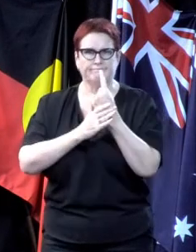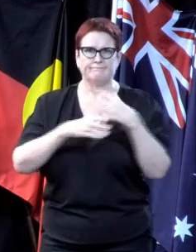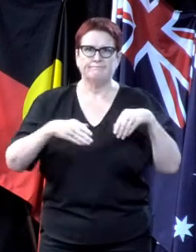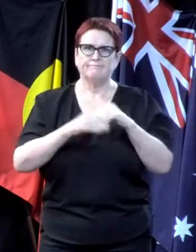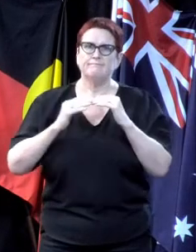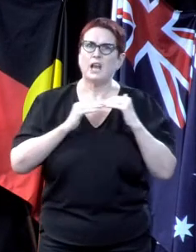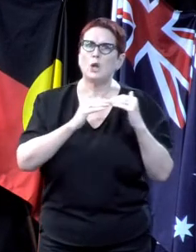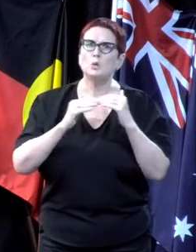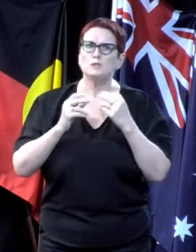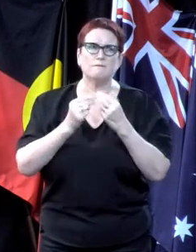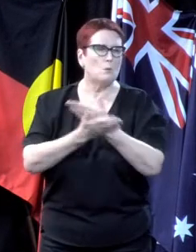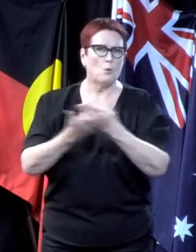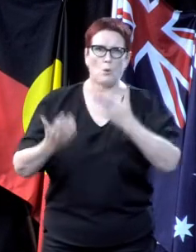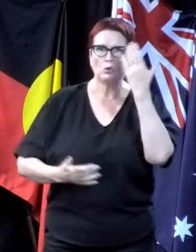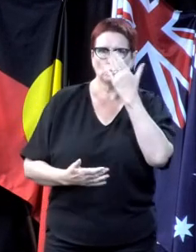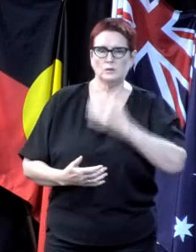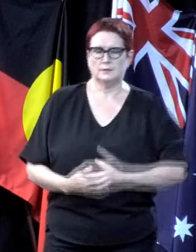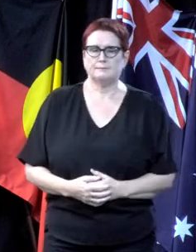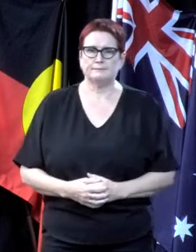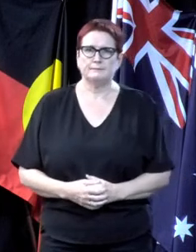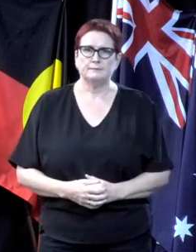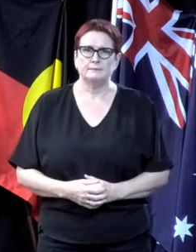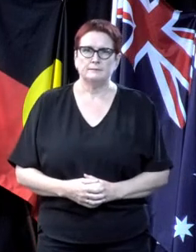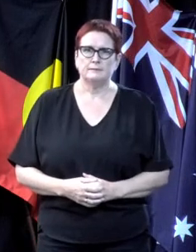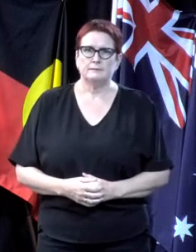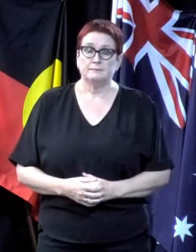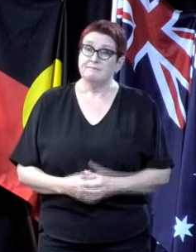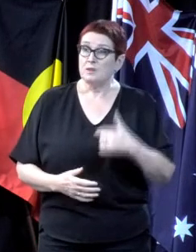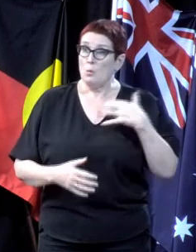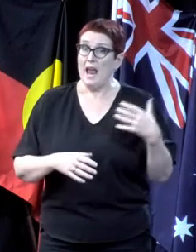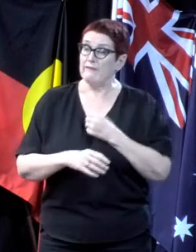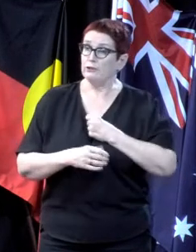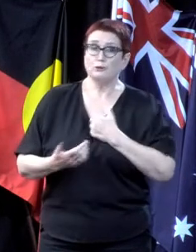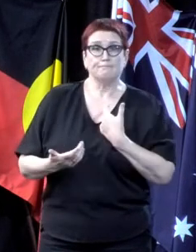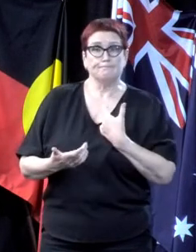we need to walk the talk. So if we’re going to talk about co-teaching, then we should be able to